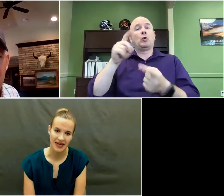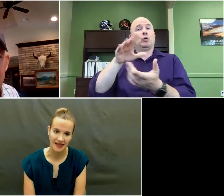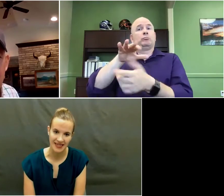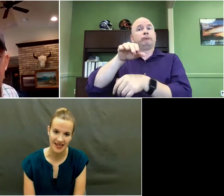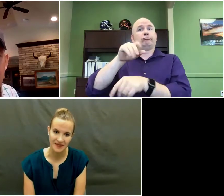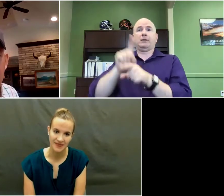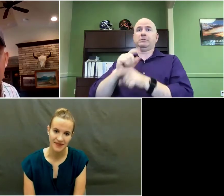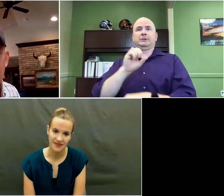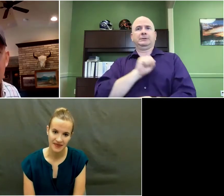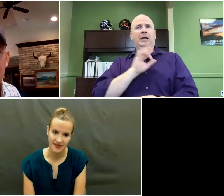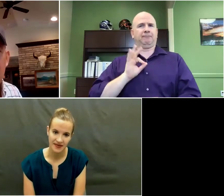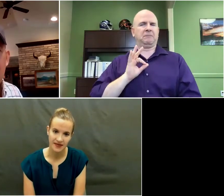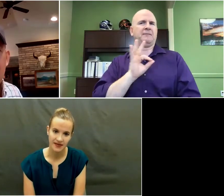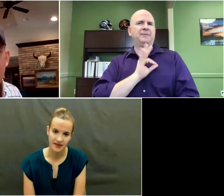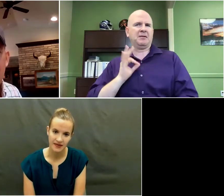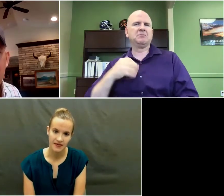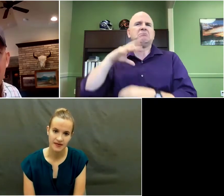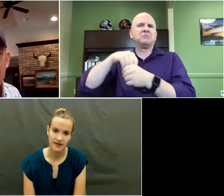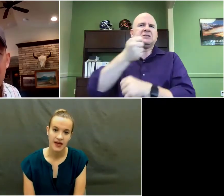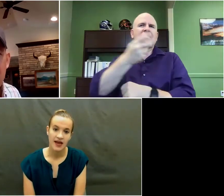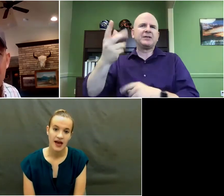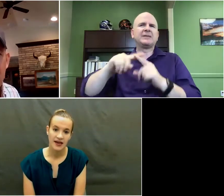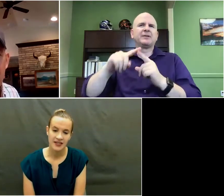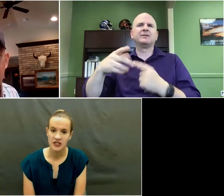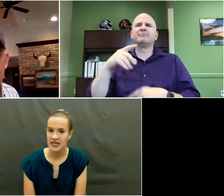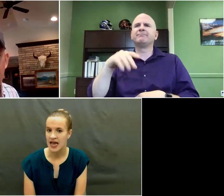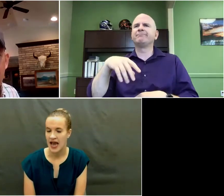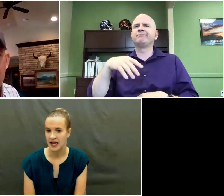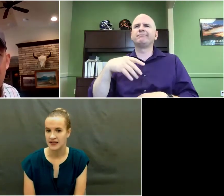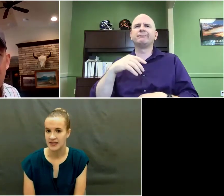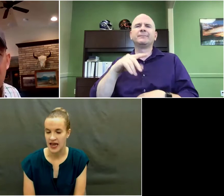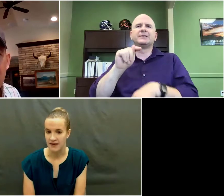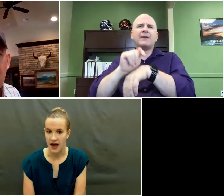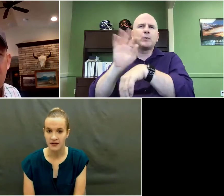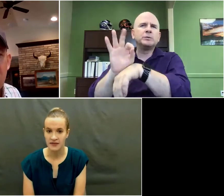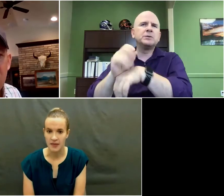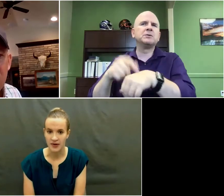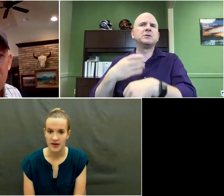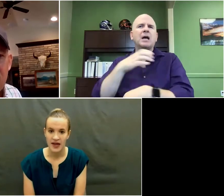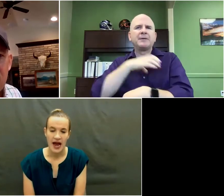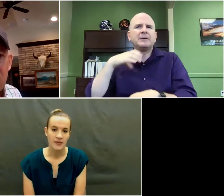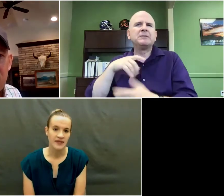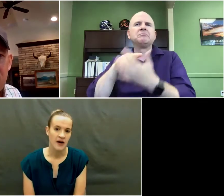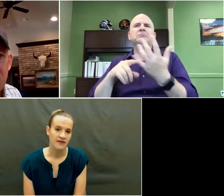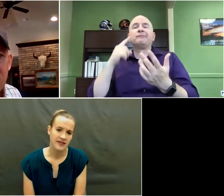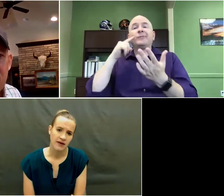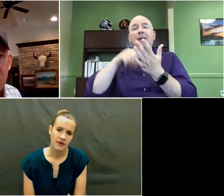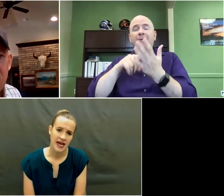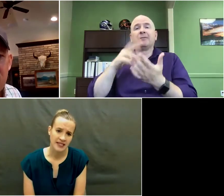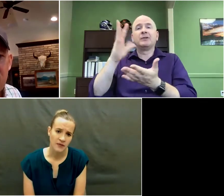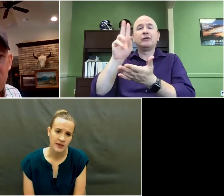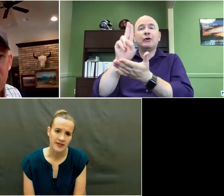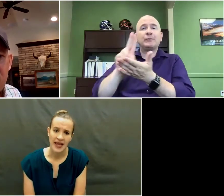Gallaudet. Additionally, as a faculty member, I was involved in several task forces and